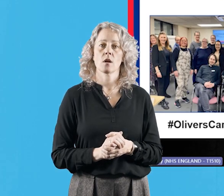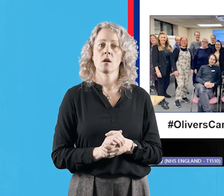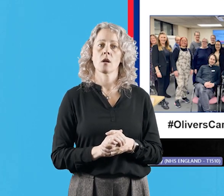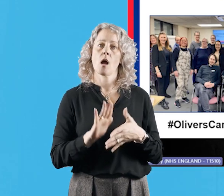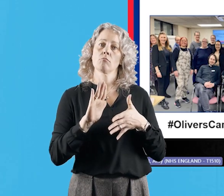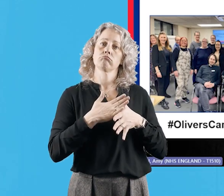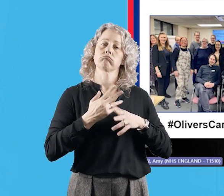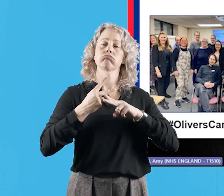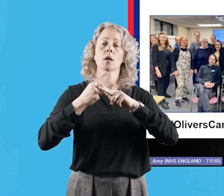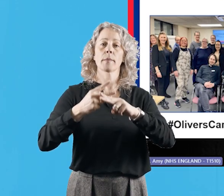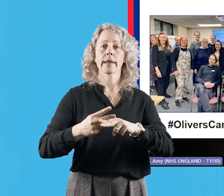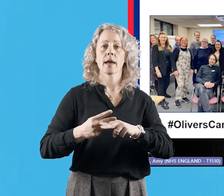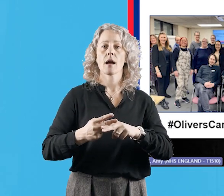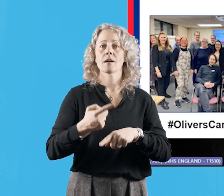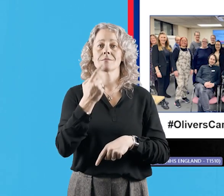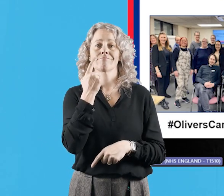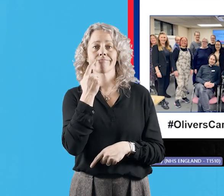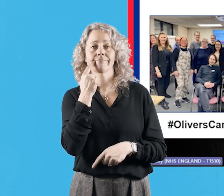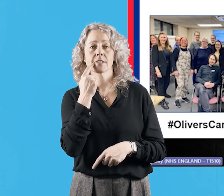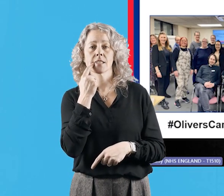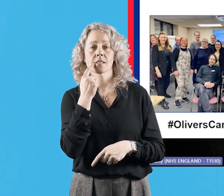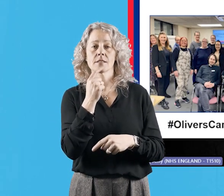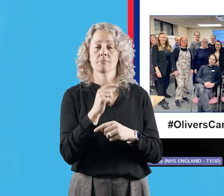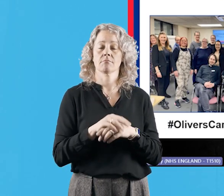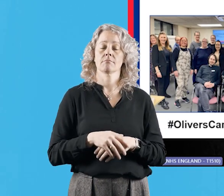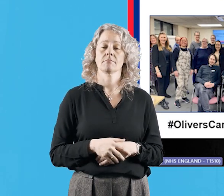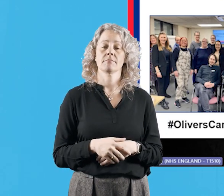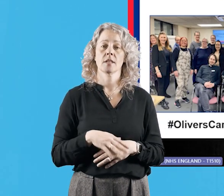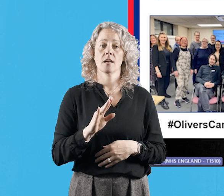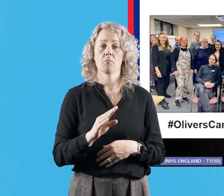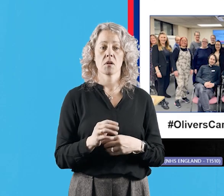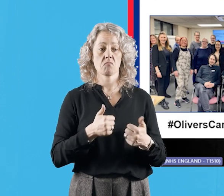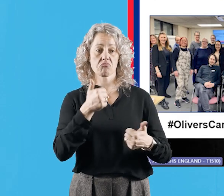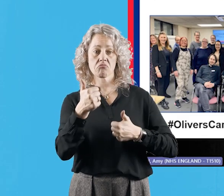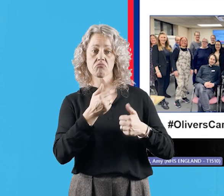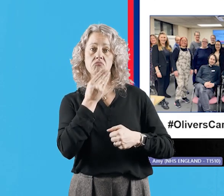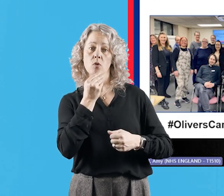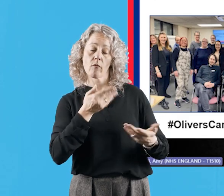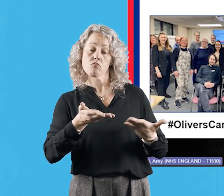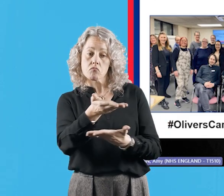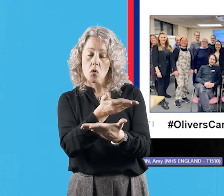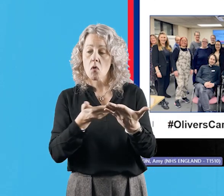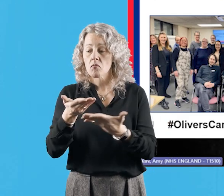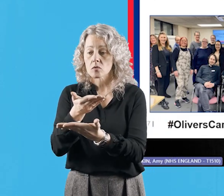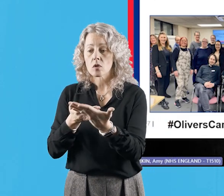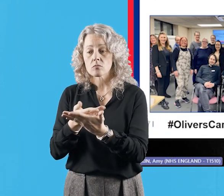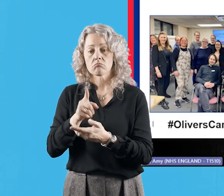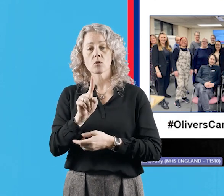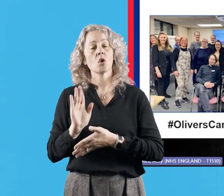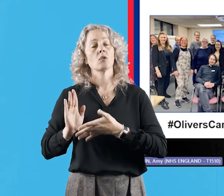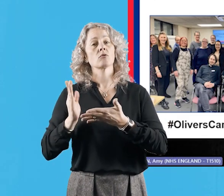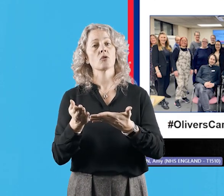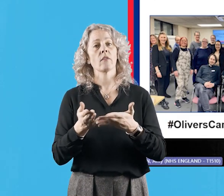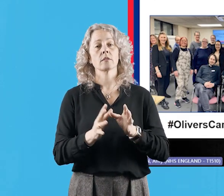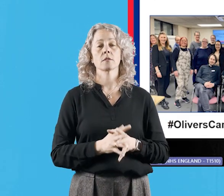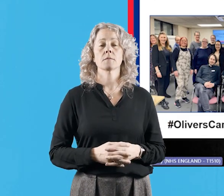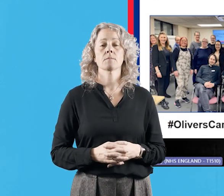sort of primary care and dentistry. We've had really good conversations with those types of people, more to do around